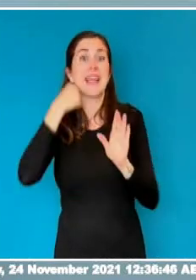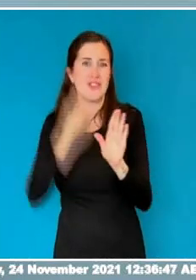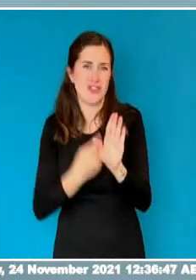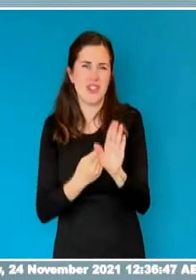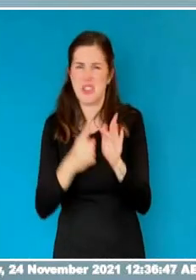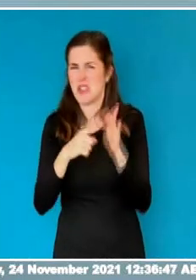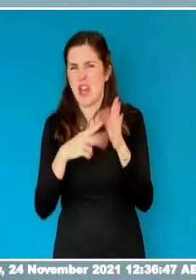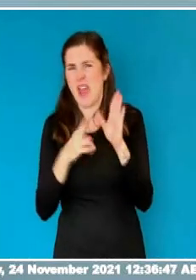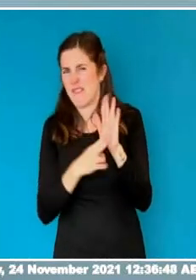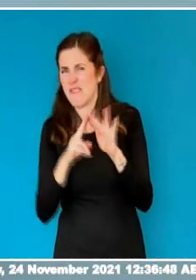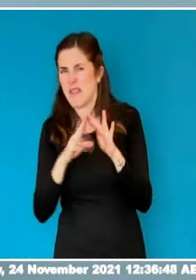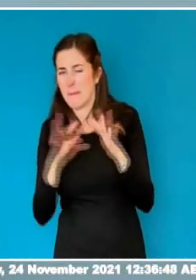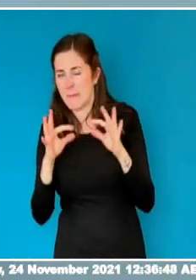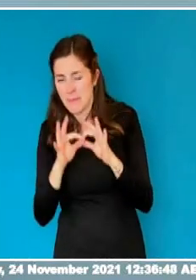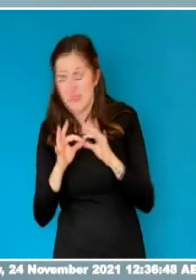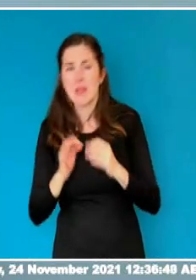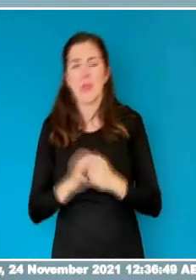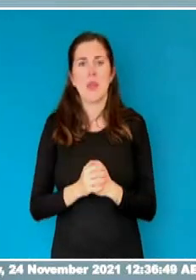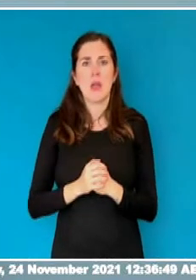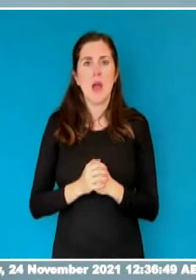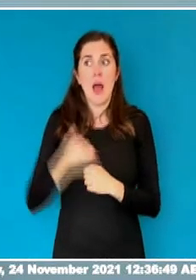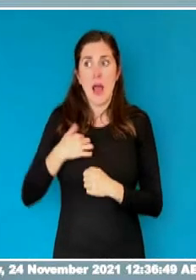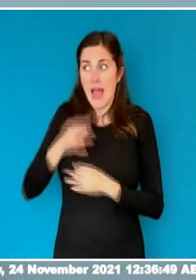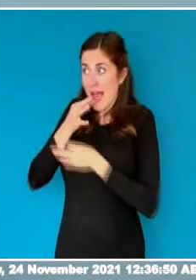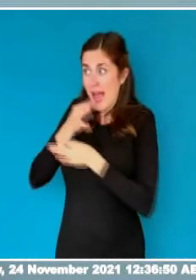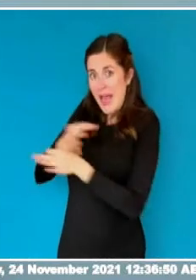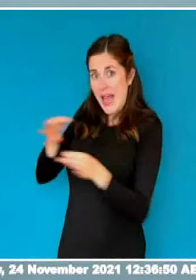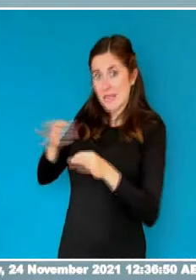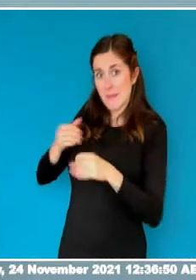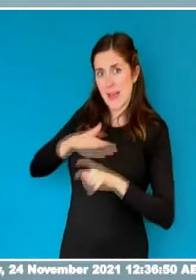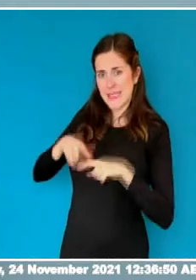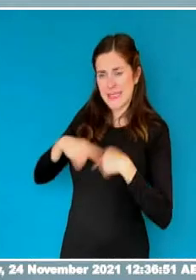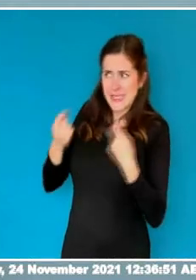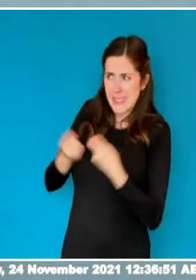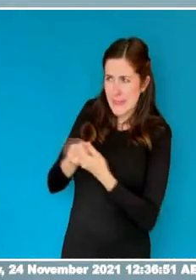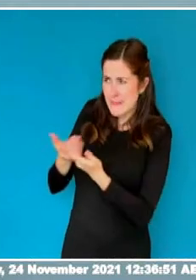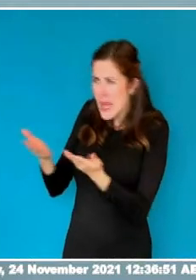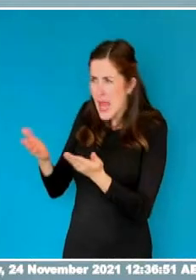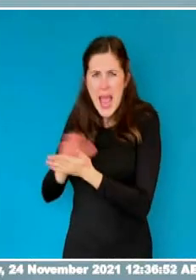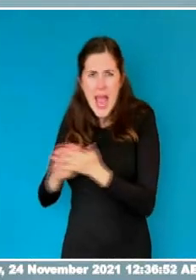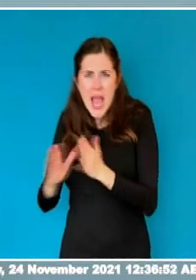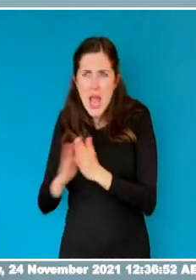have a think about and look at how do we operate a central policy framework with